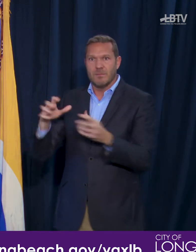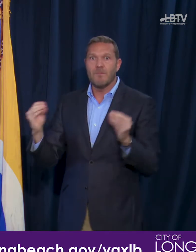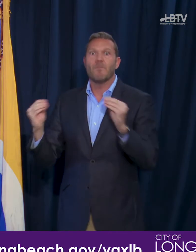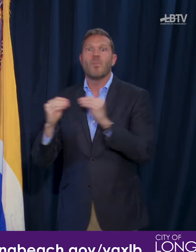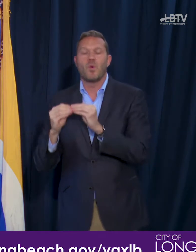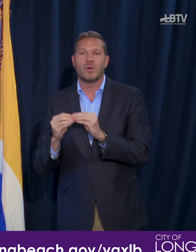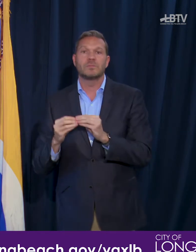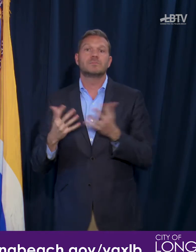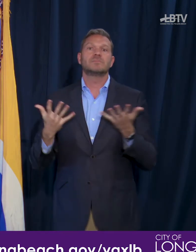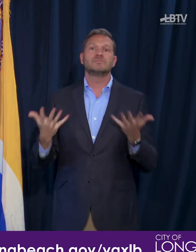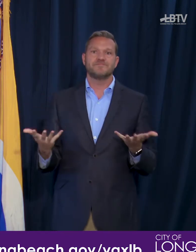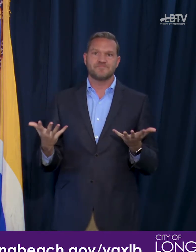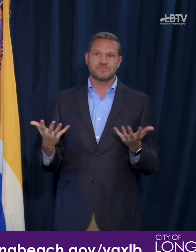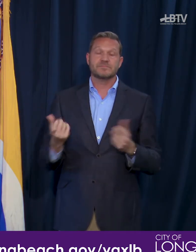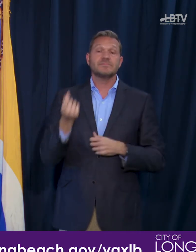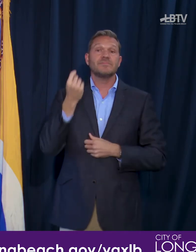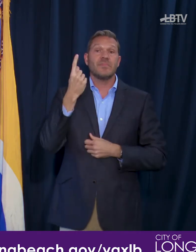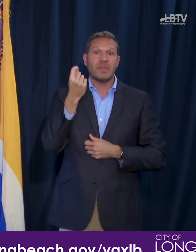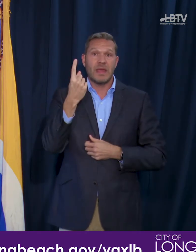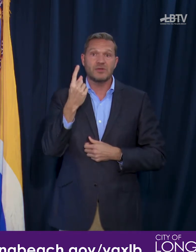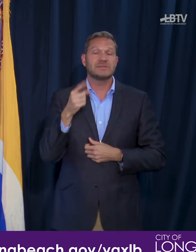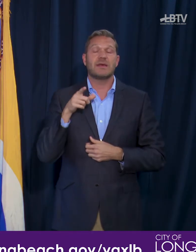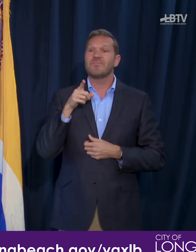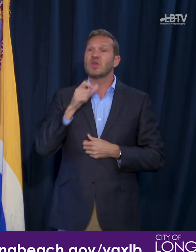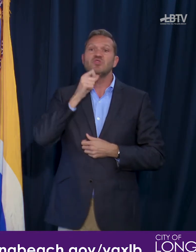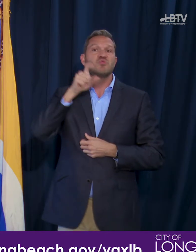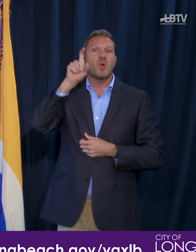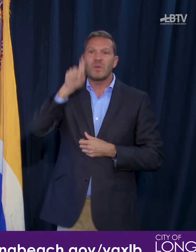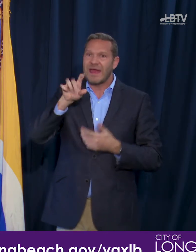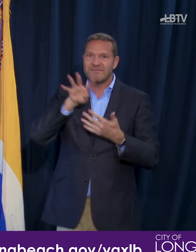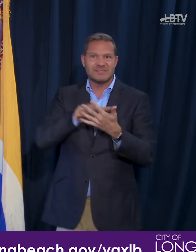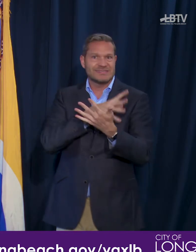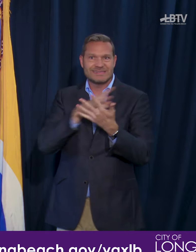As a reminder, you don't need to schedule your second appointment.